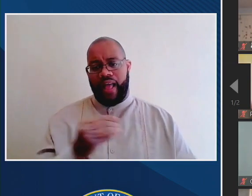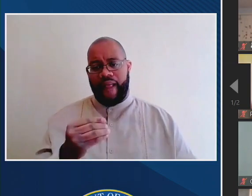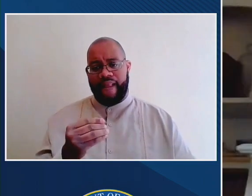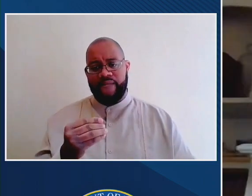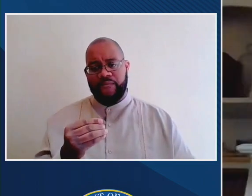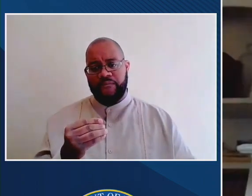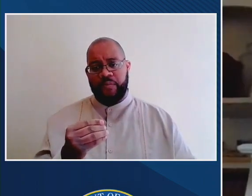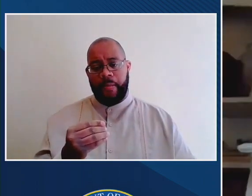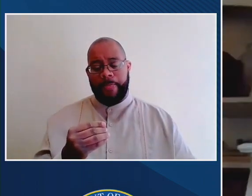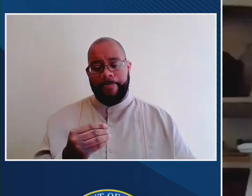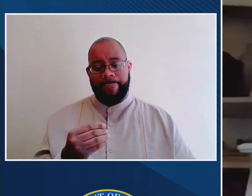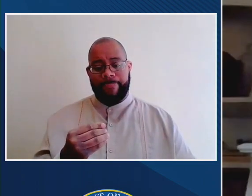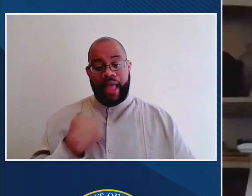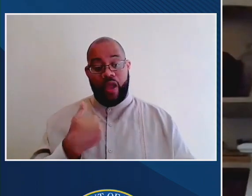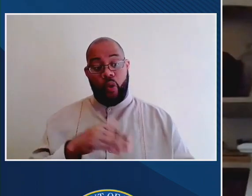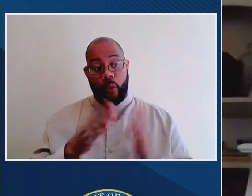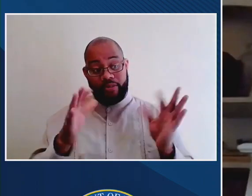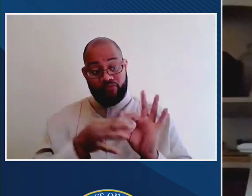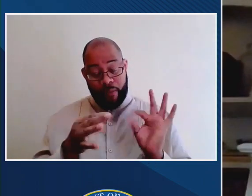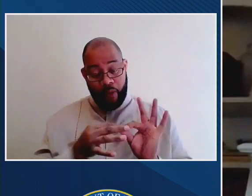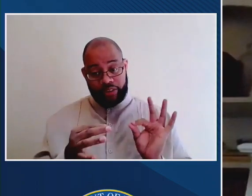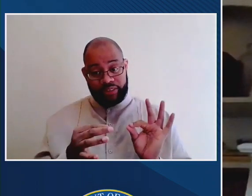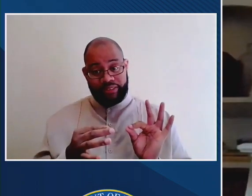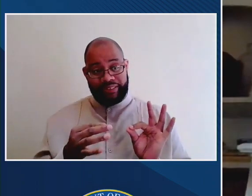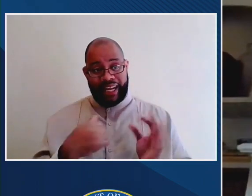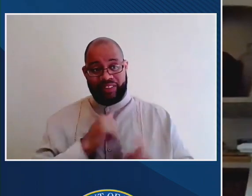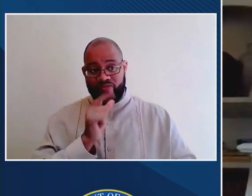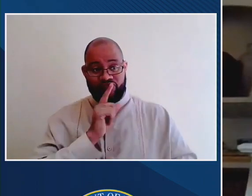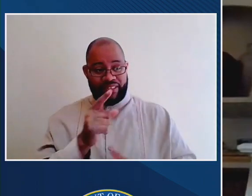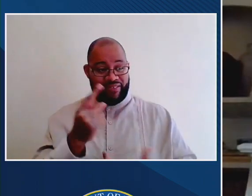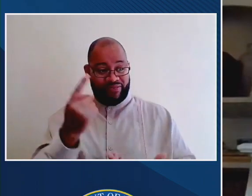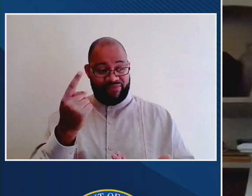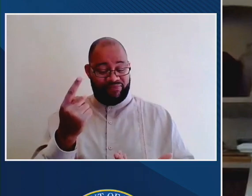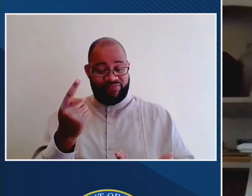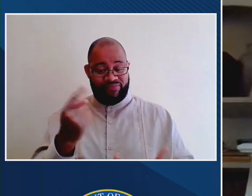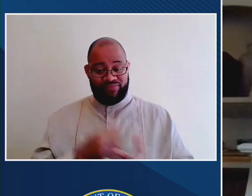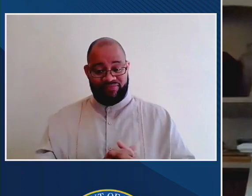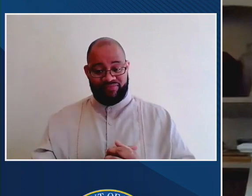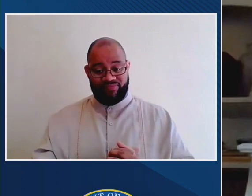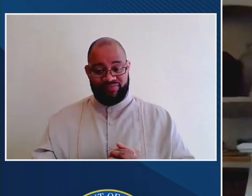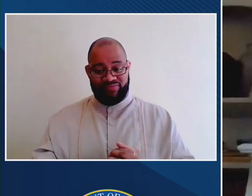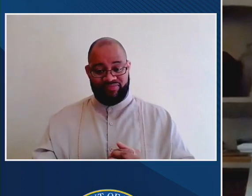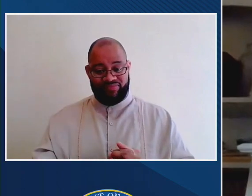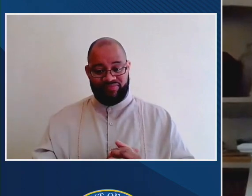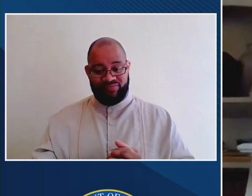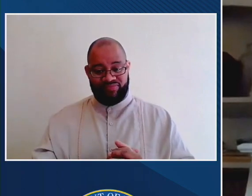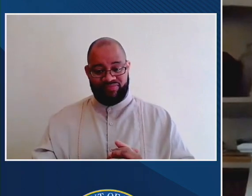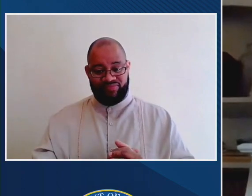opening remarks, I don't really, I think our facilitator Cynthia will go over the